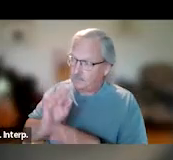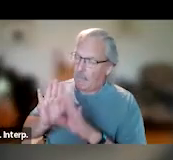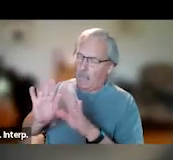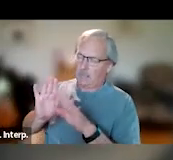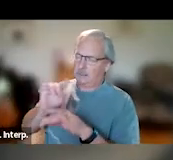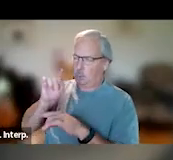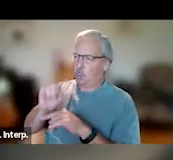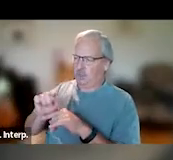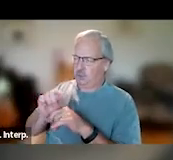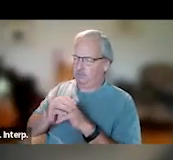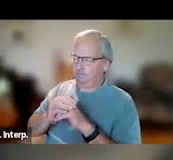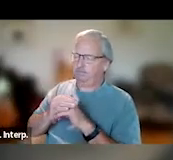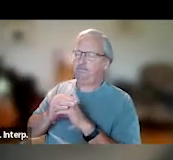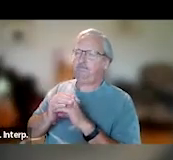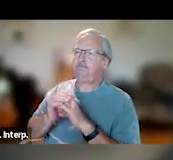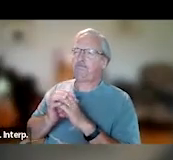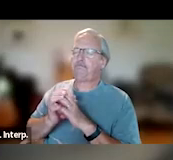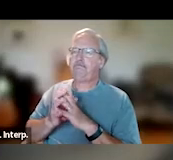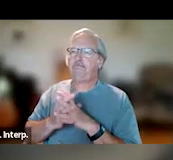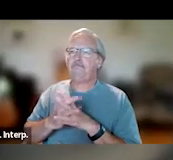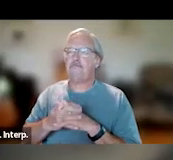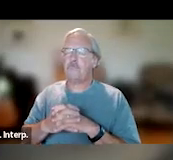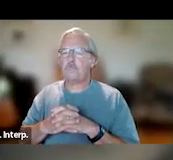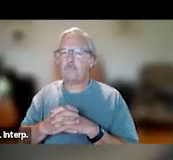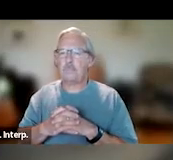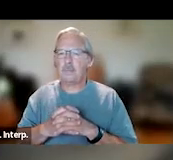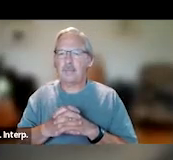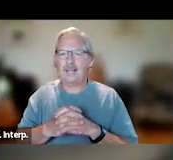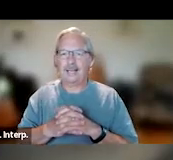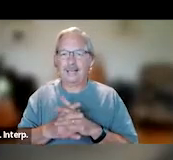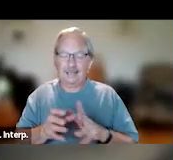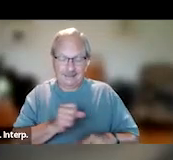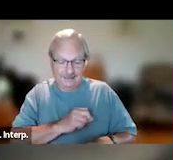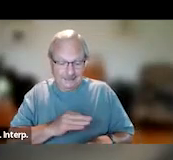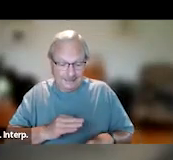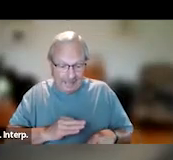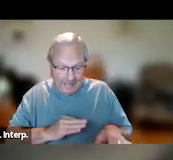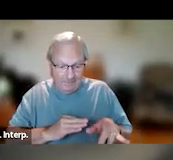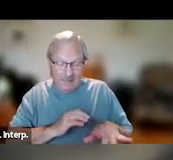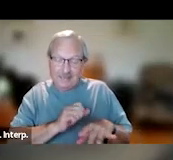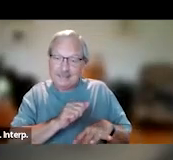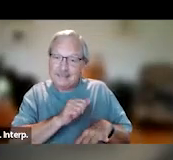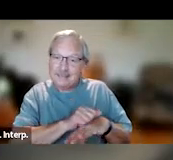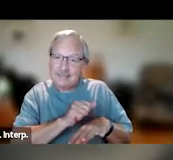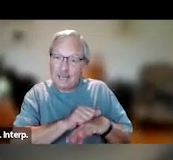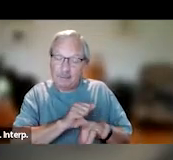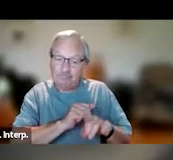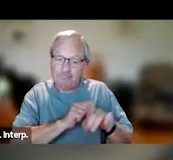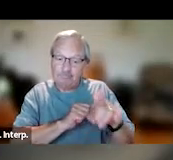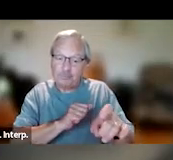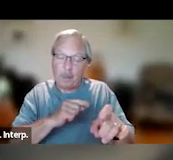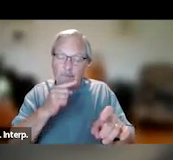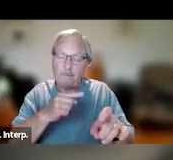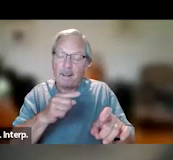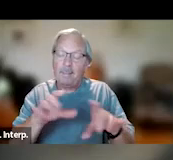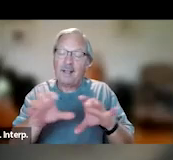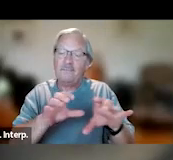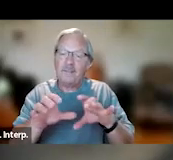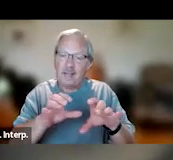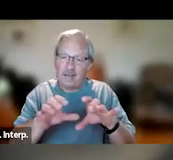So staffing and assignments to different public affairs positions at Social Security has been a bit in flux.